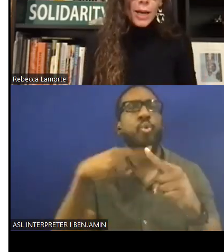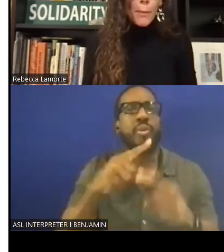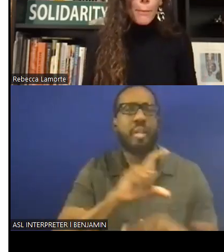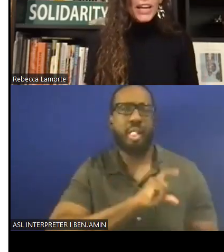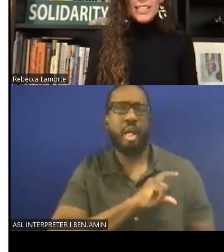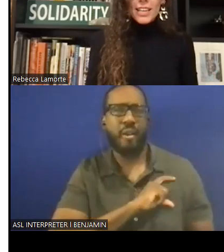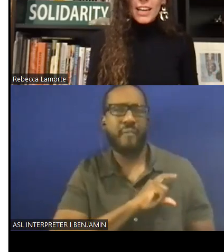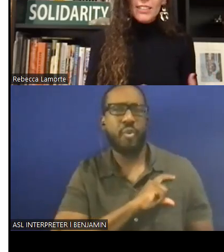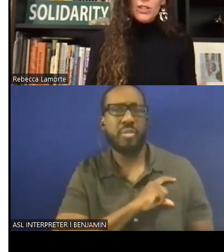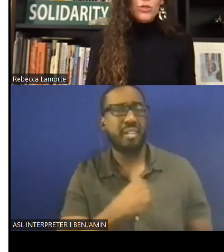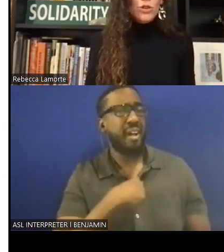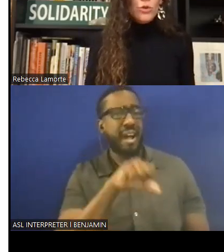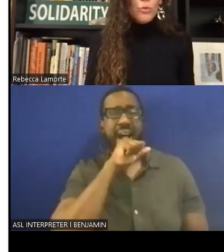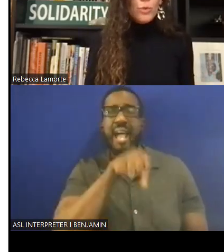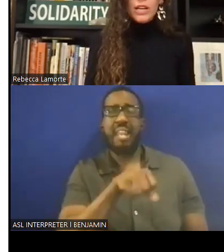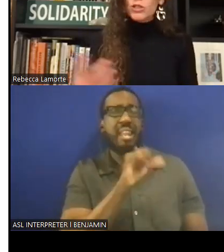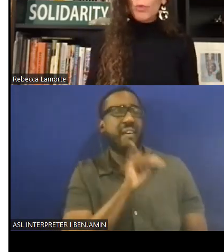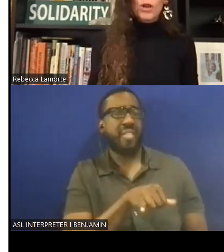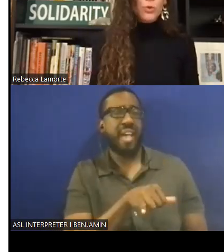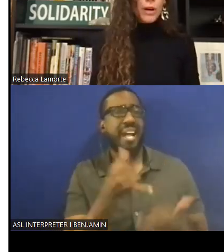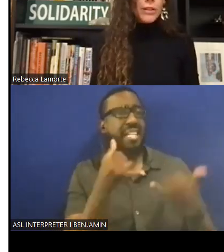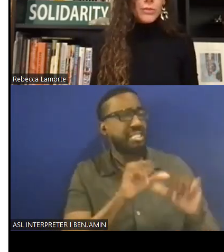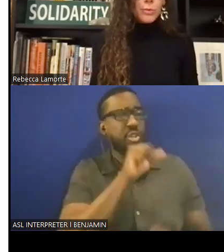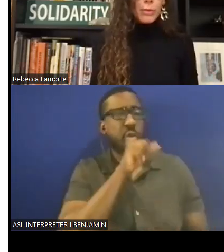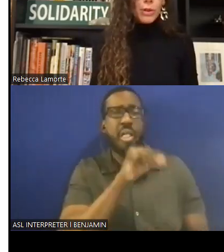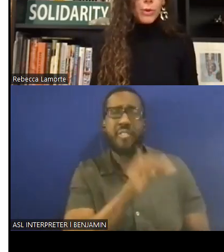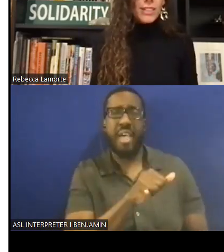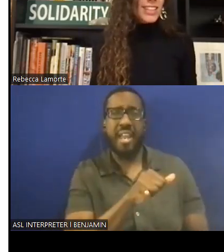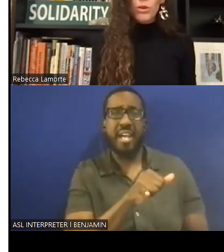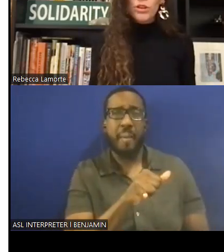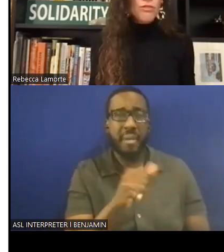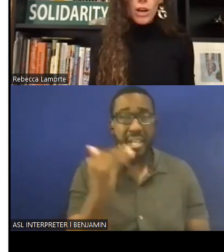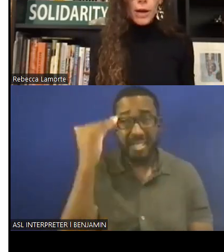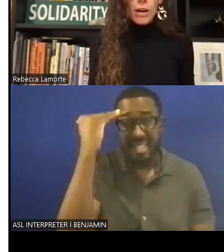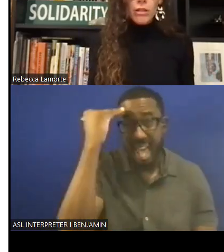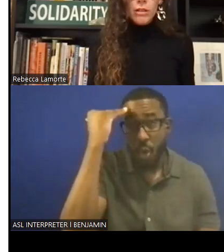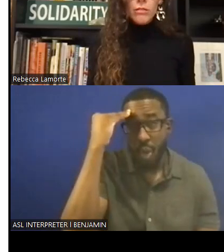but I did and I still do, because it sparked awareness for people in ways they wouldn't have thought about.